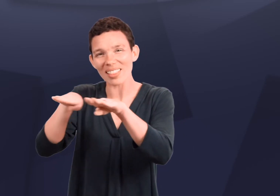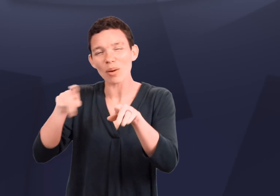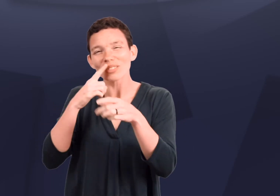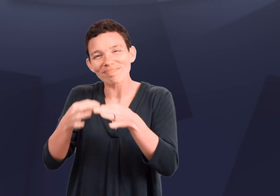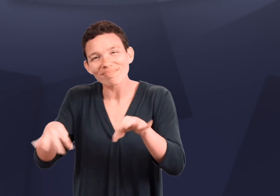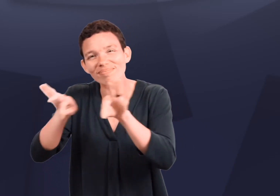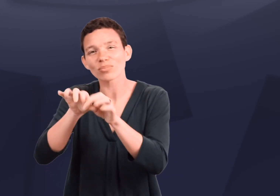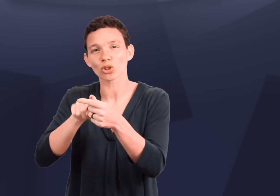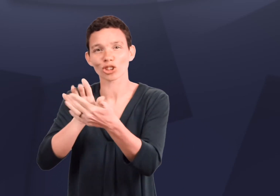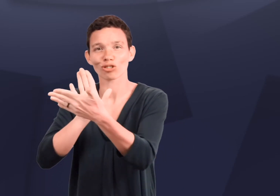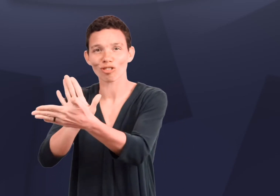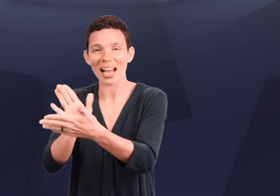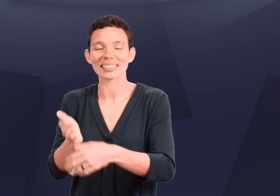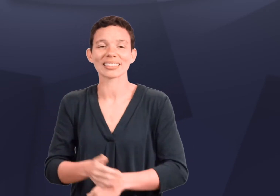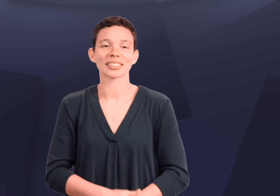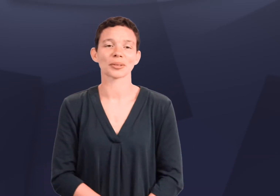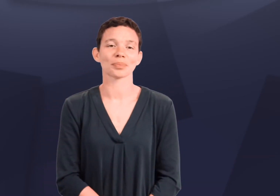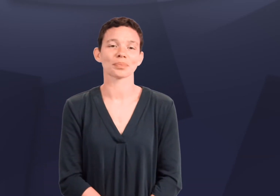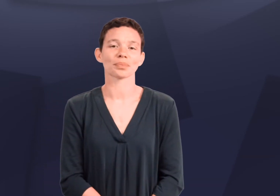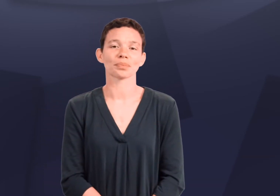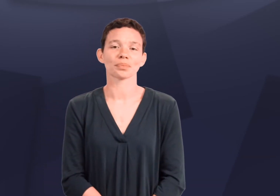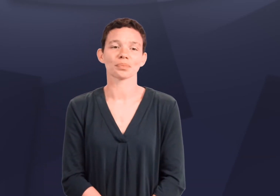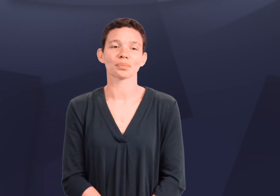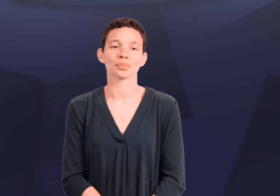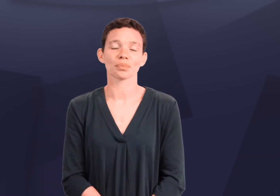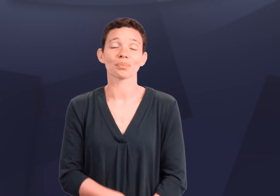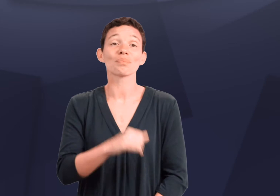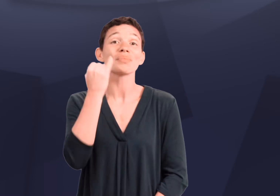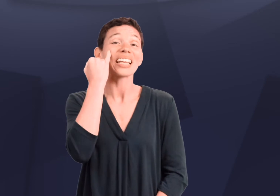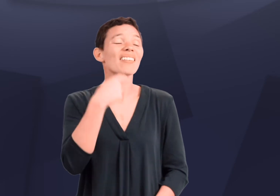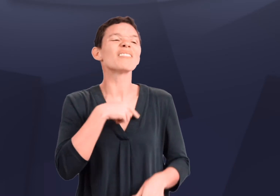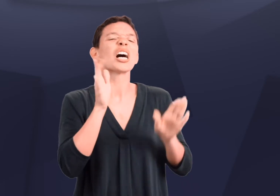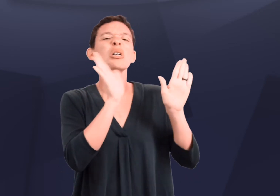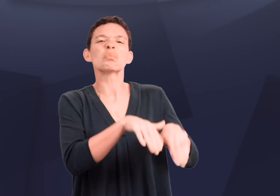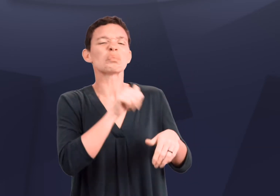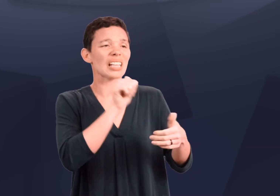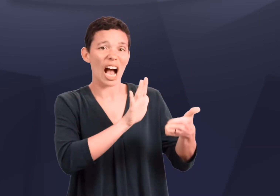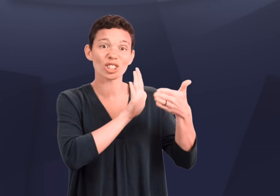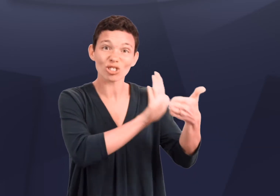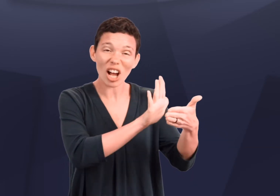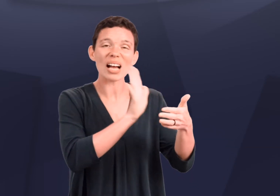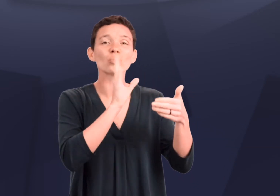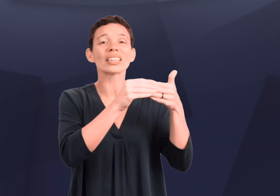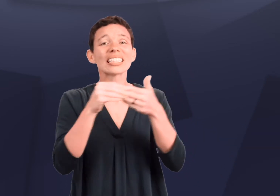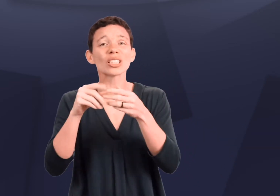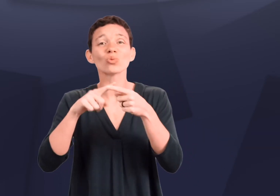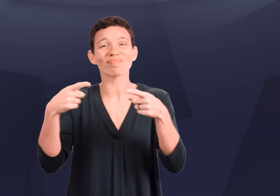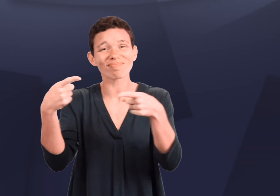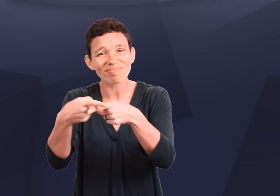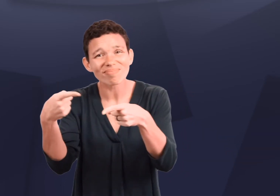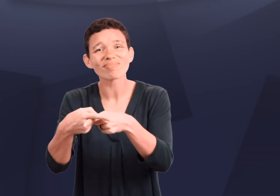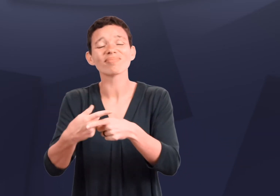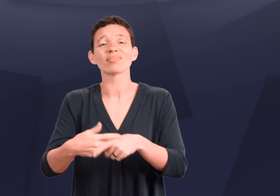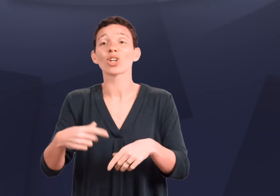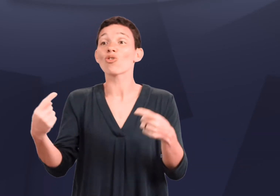This leads to an inability to connect with people on that level. When our prejudice is left unaddressed, it leads to conflict